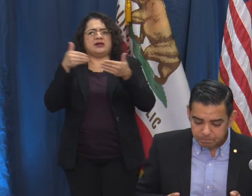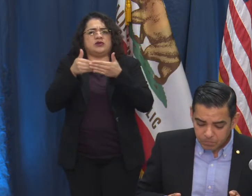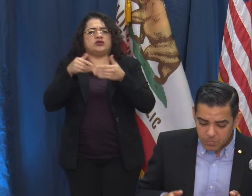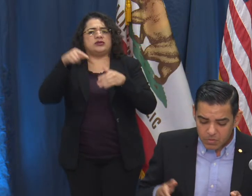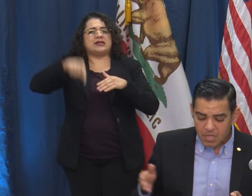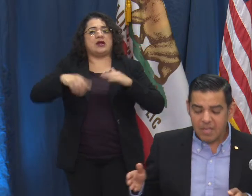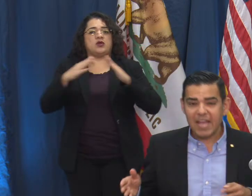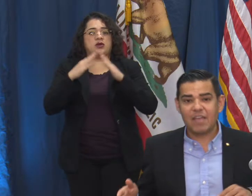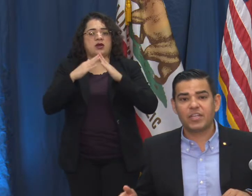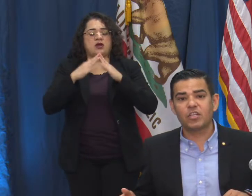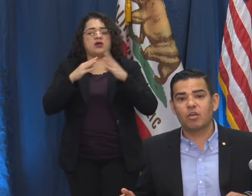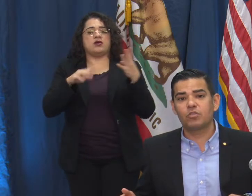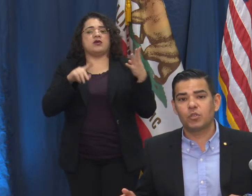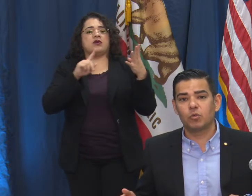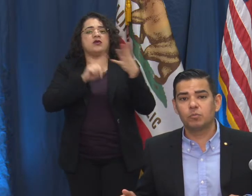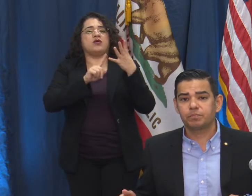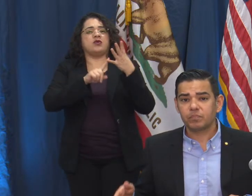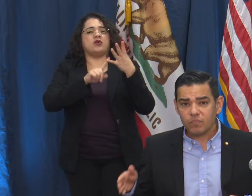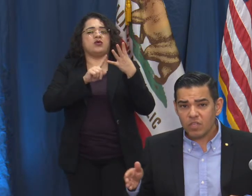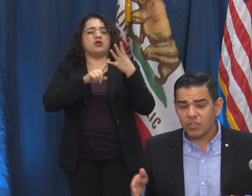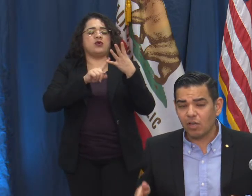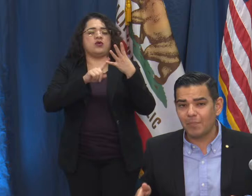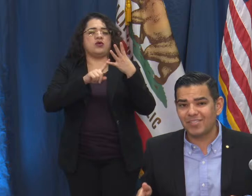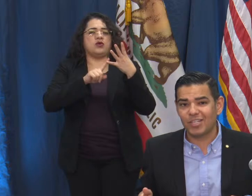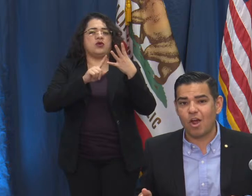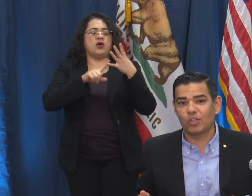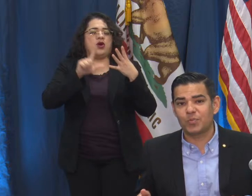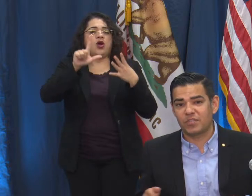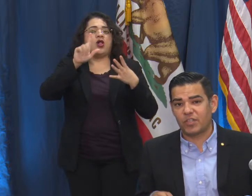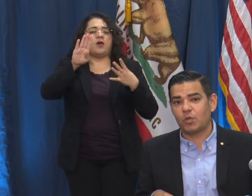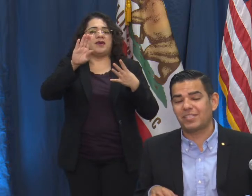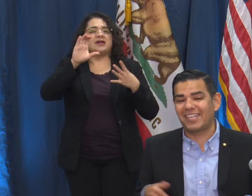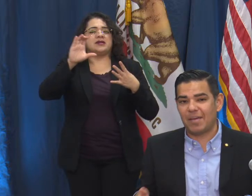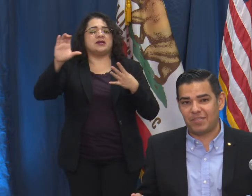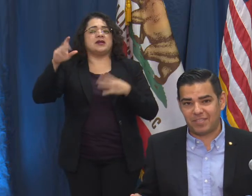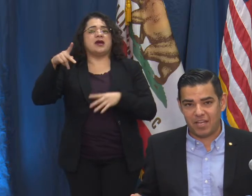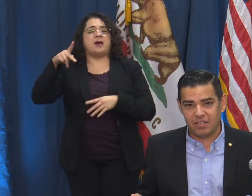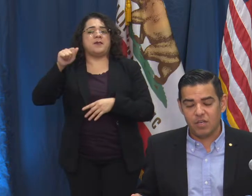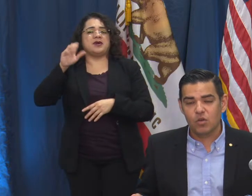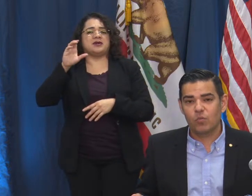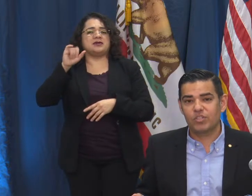and they can go to the Long Beach City College Pacific Coast campus site which